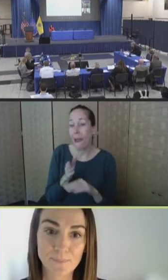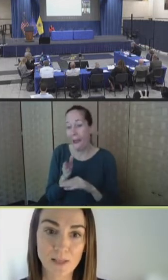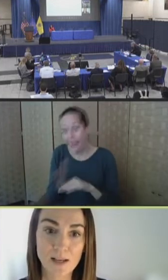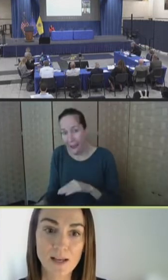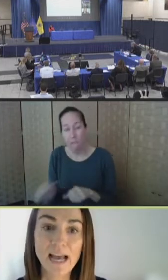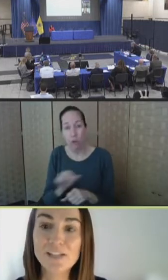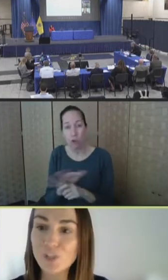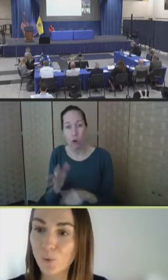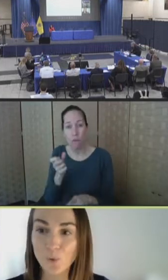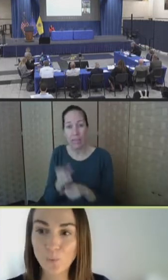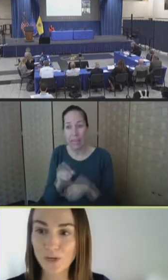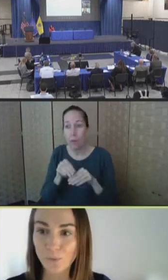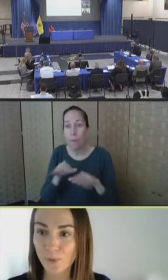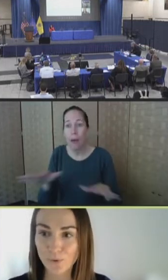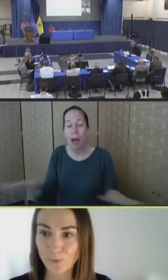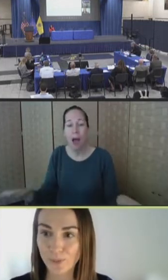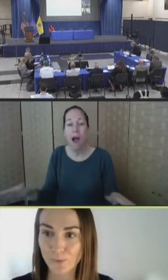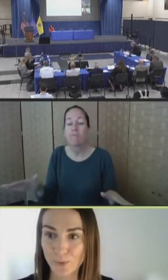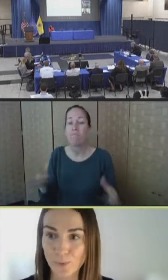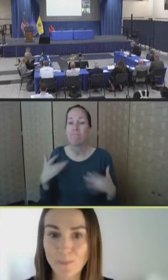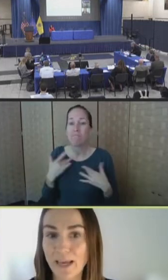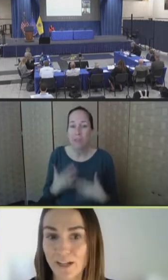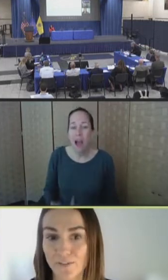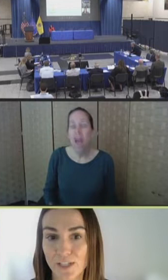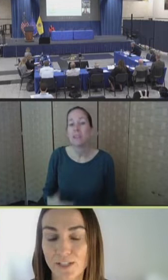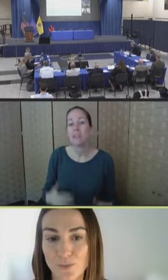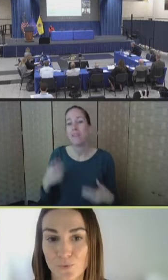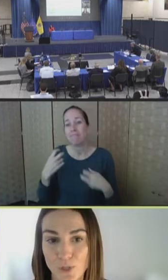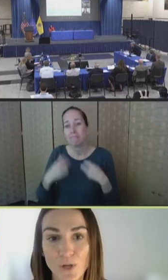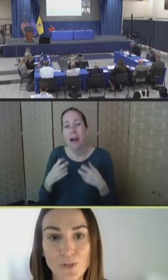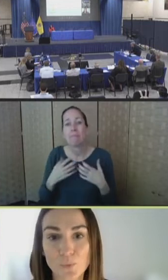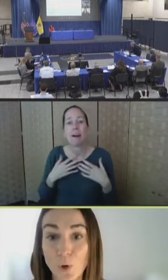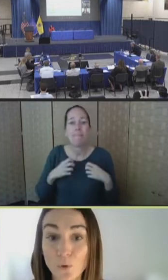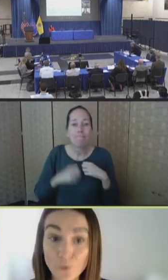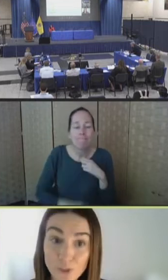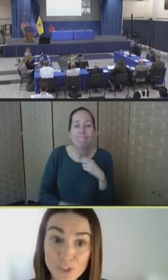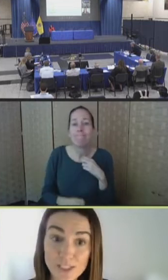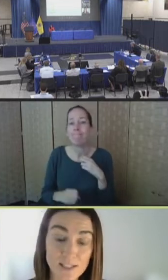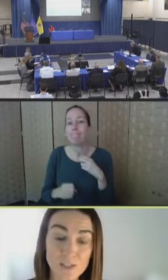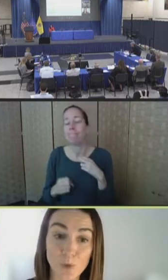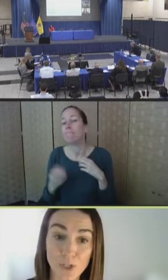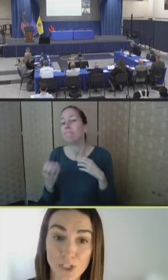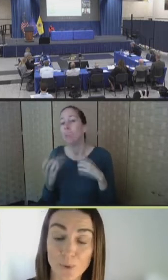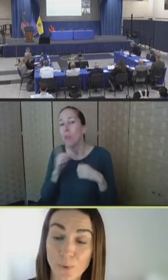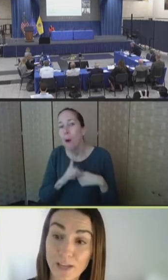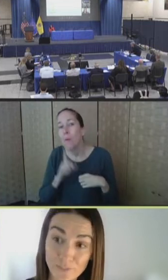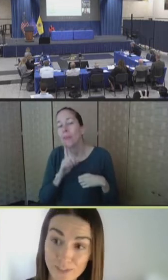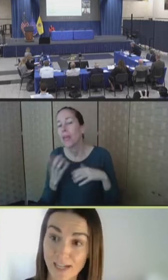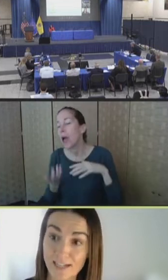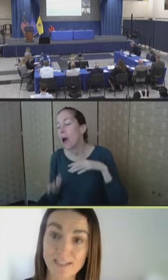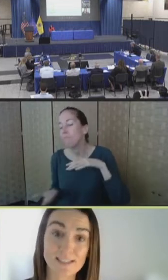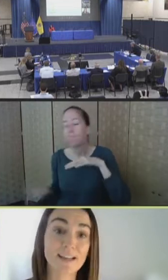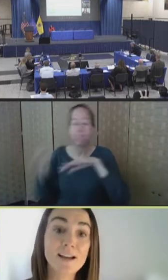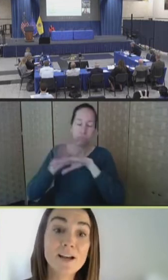And so, what do we make of these results? Well first, this work, you know, emphasizes that